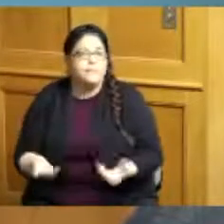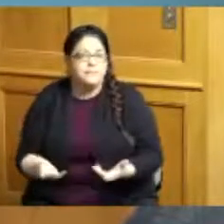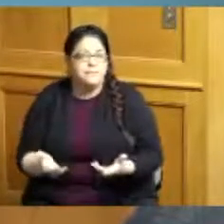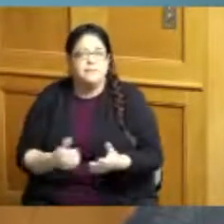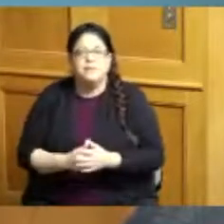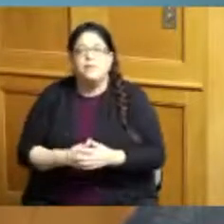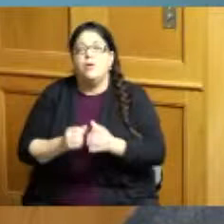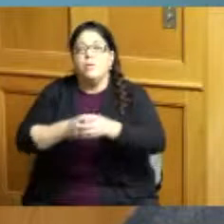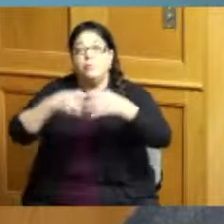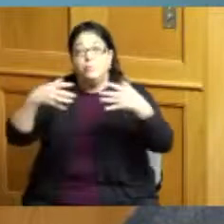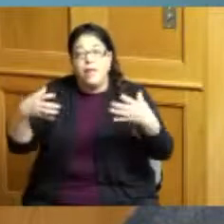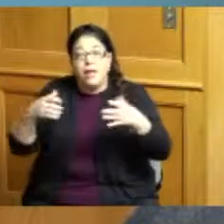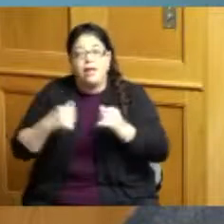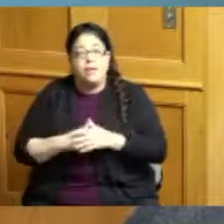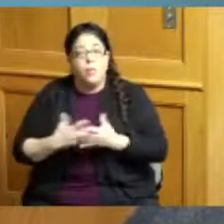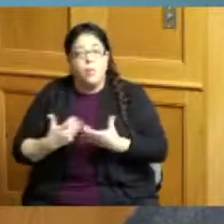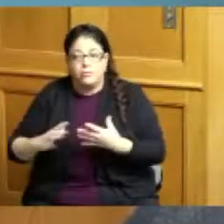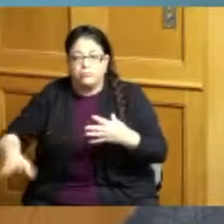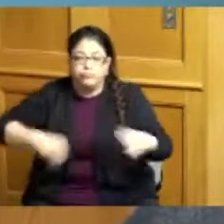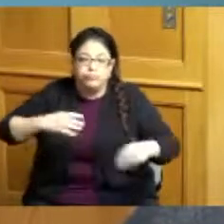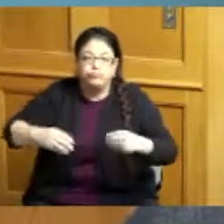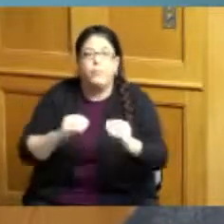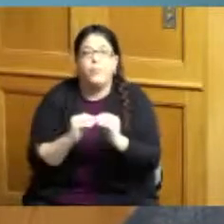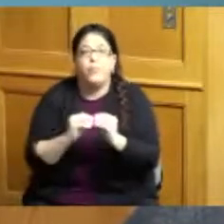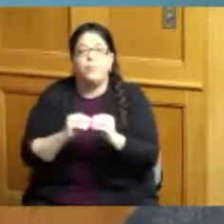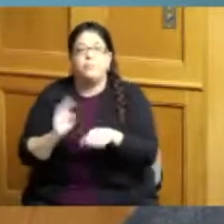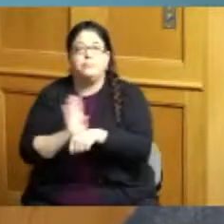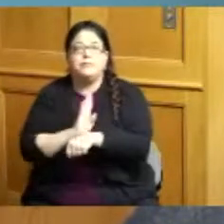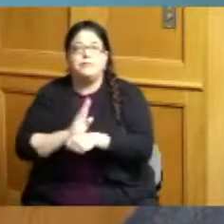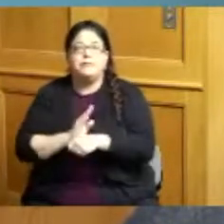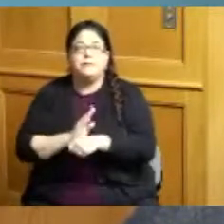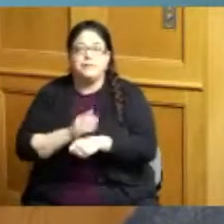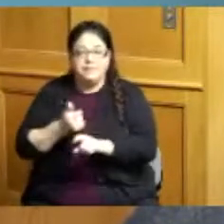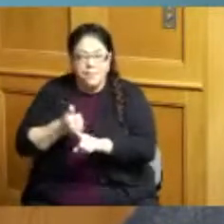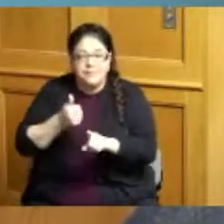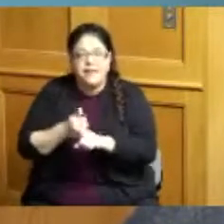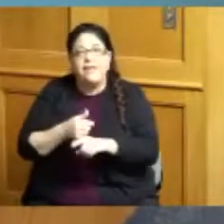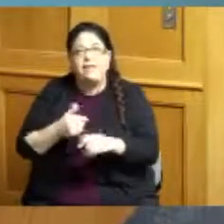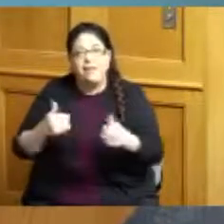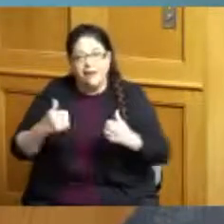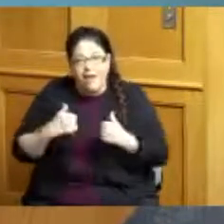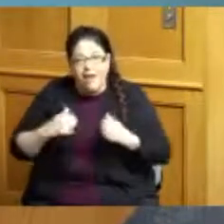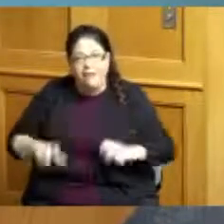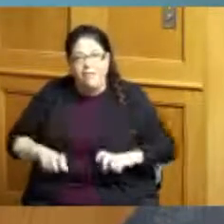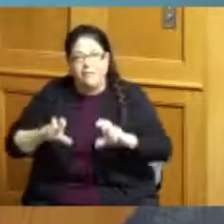and bringing businesses that create jobs and have investment but we also are checking to make sure